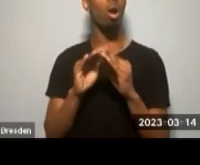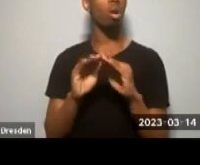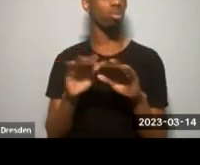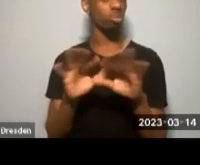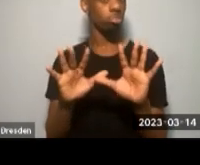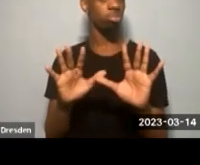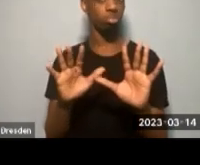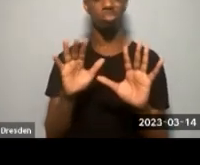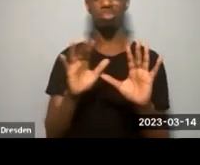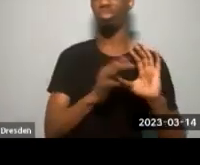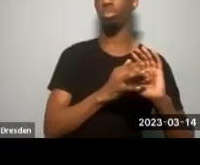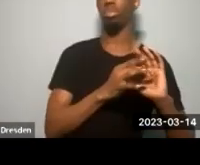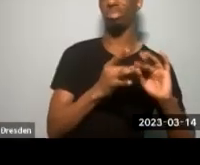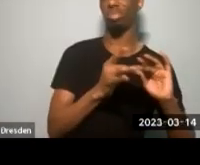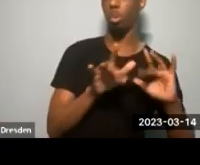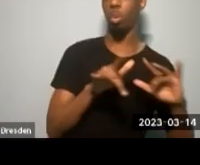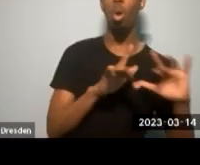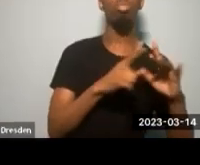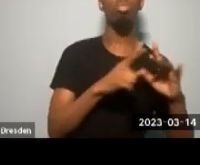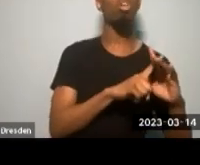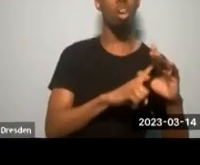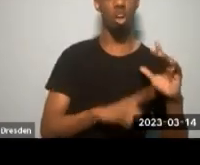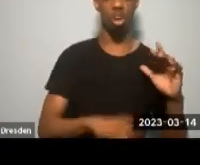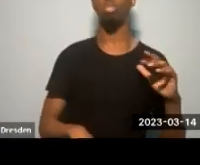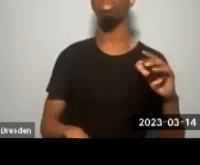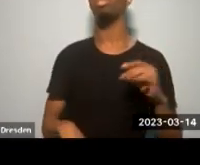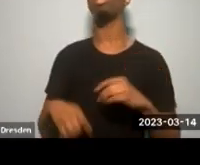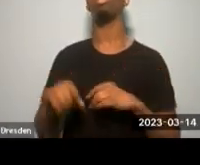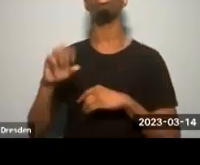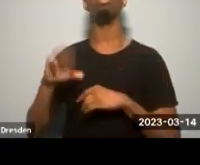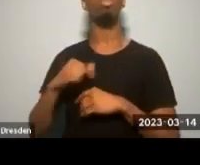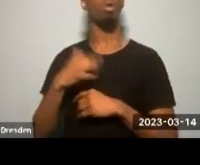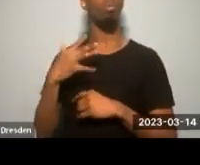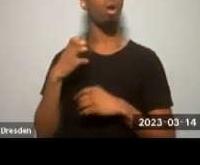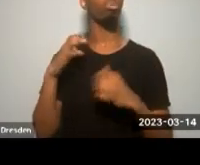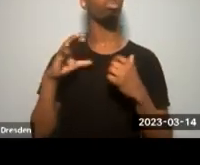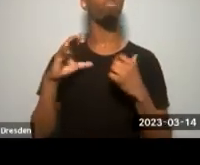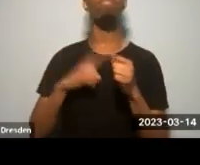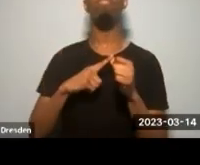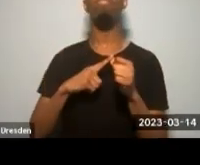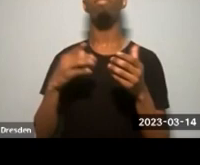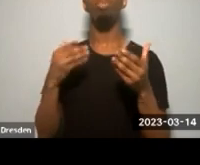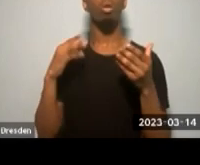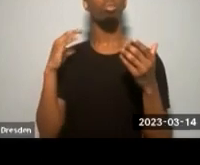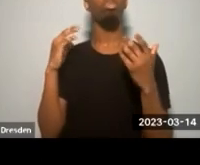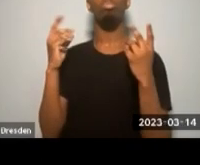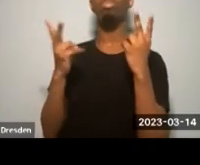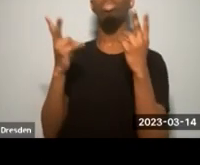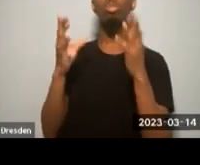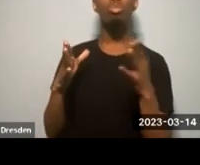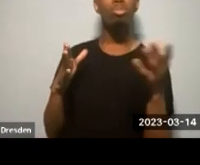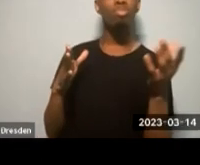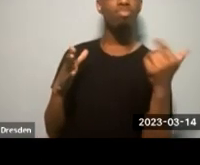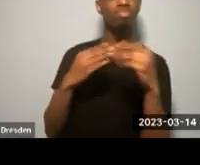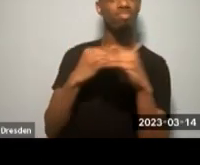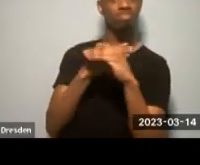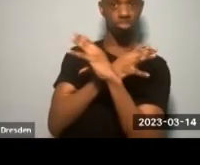By welcoming our colleagues and the attend, those who are on Zoom as well as the other platform,